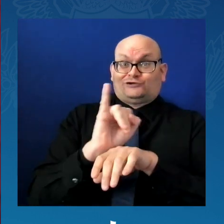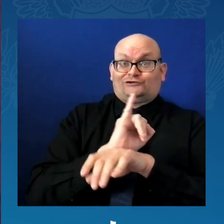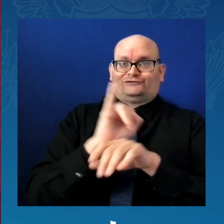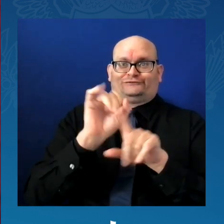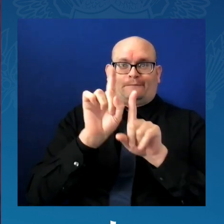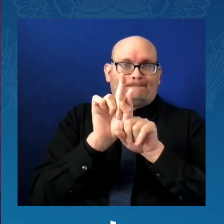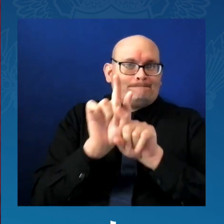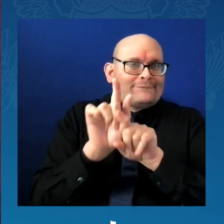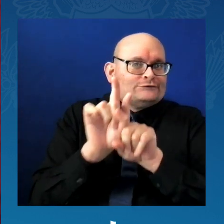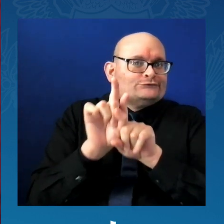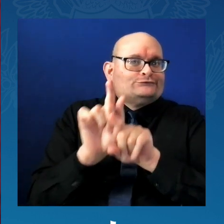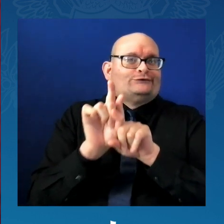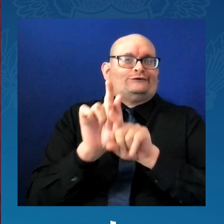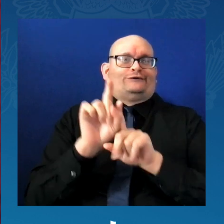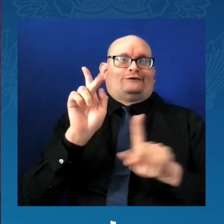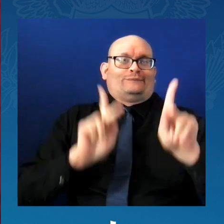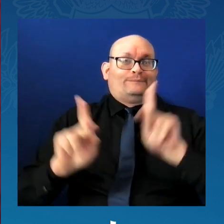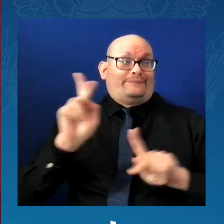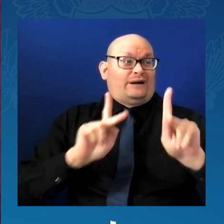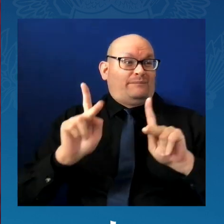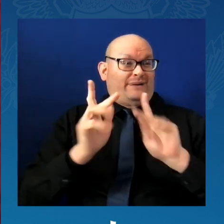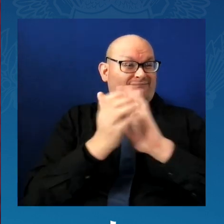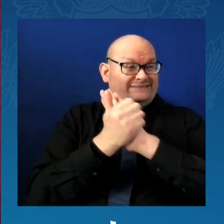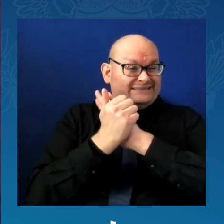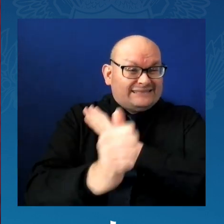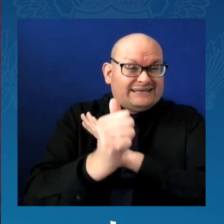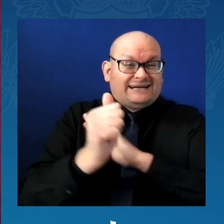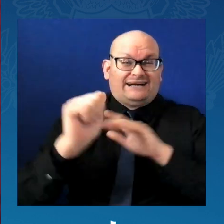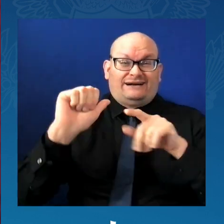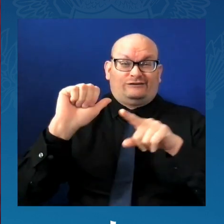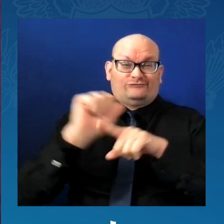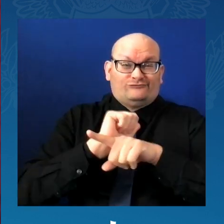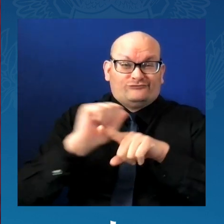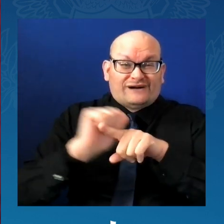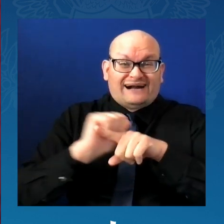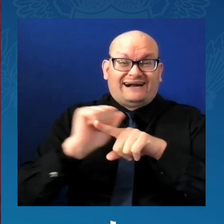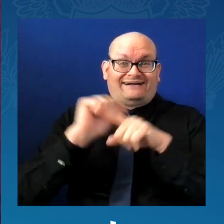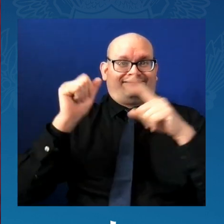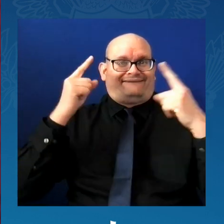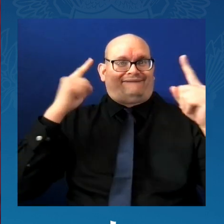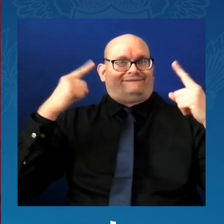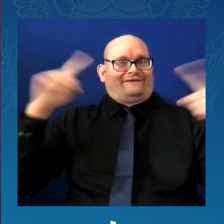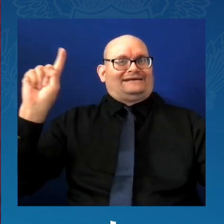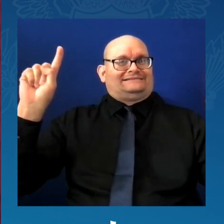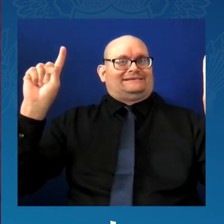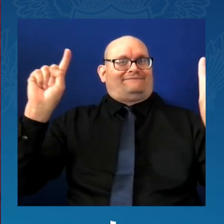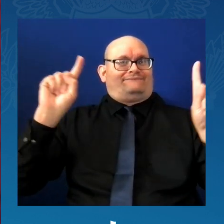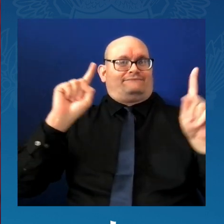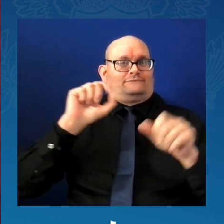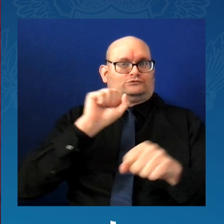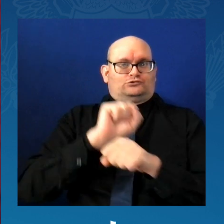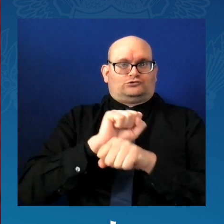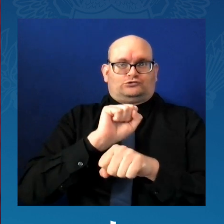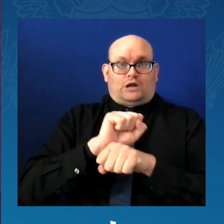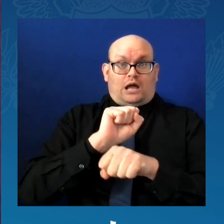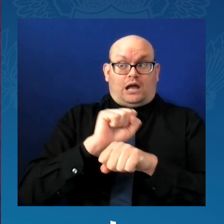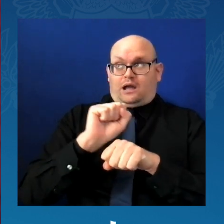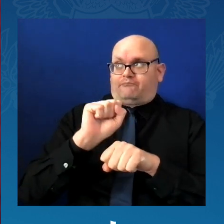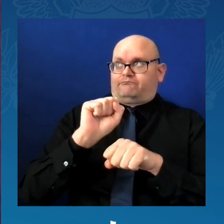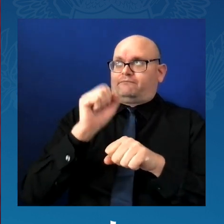training and access they need to effectively pursue space related STEM jobs. And third, we will employ, as you know,